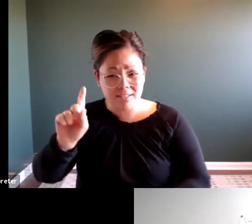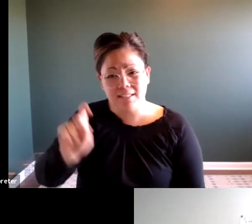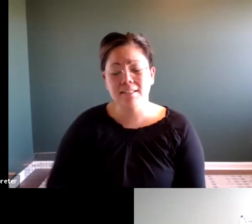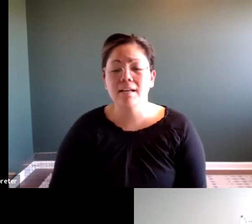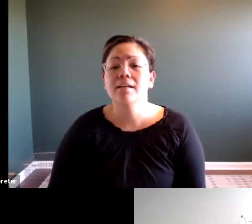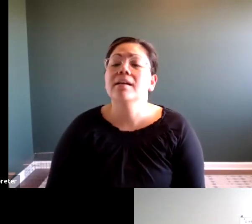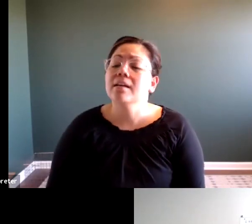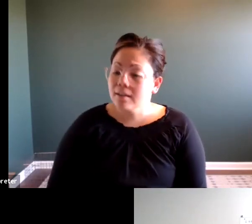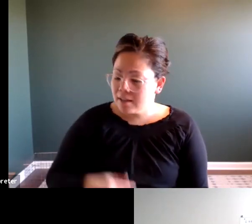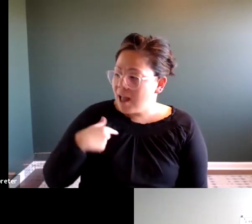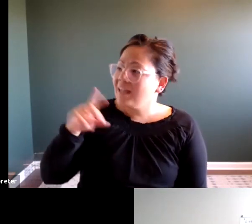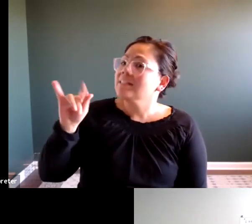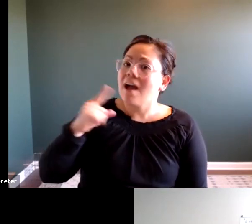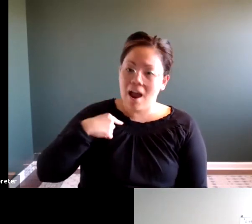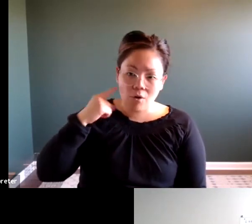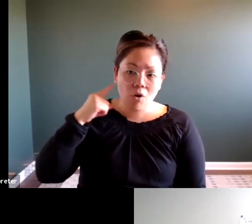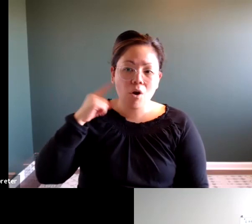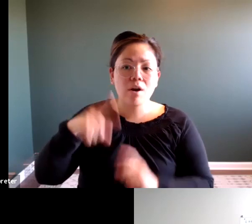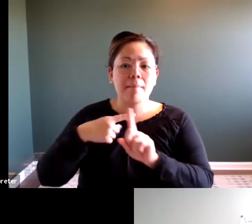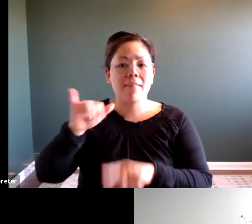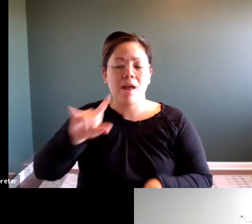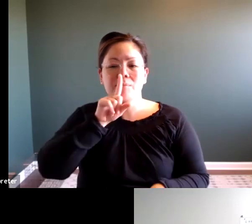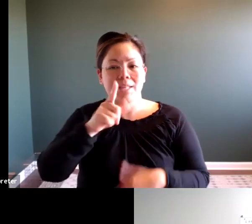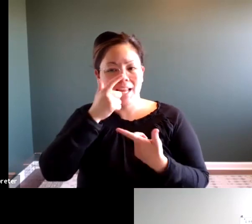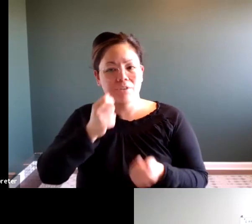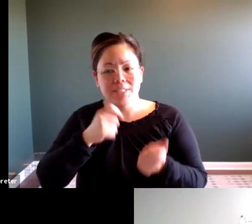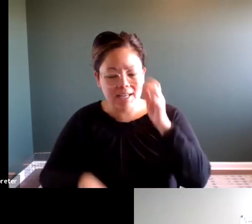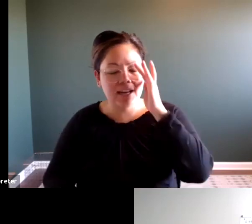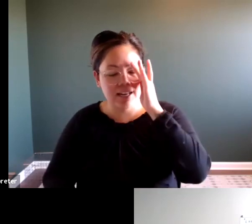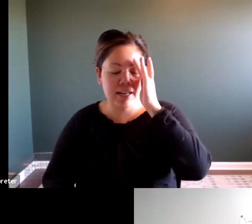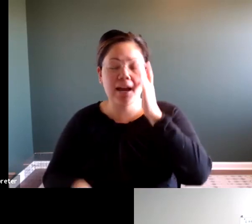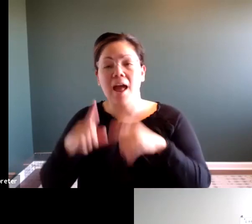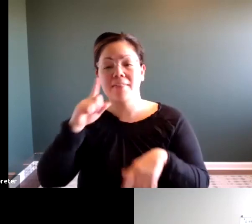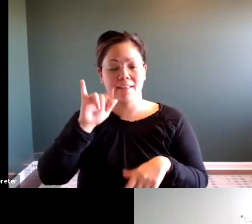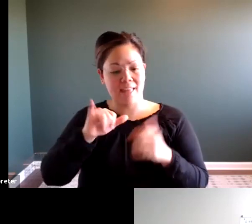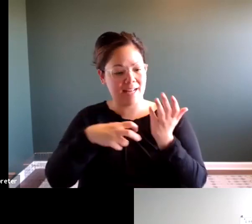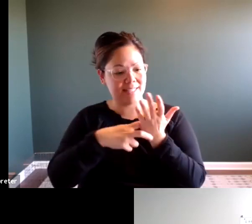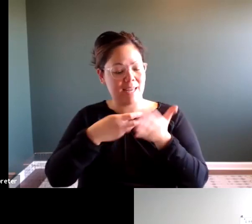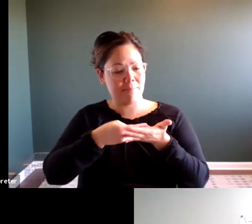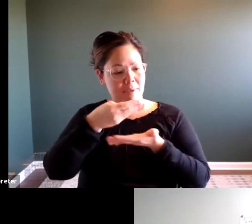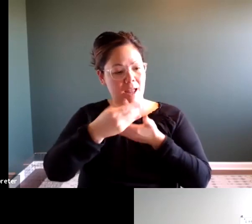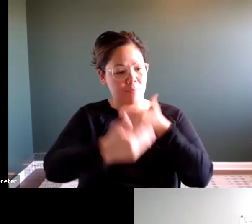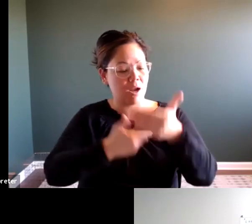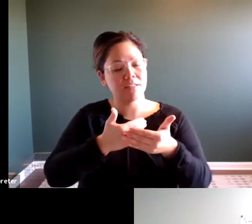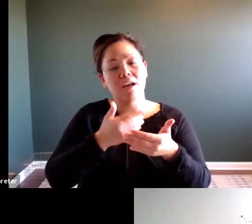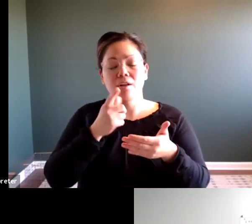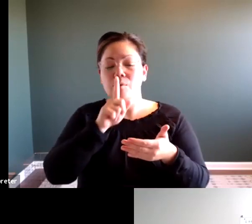Yeah, I heard about that. It is very interesting. I think that, you know the ticket buying often occurs ahead of, way ahead of time.